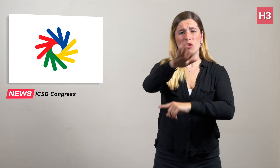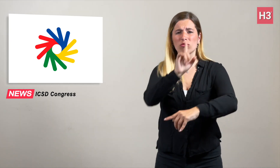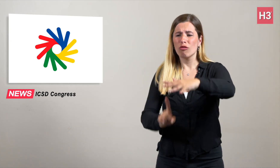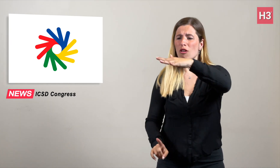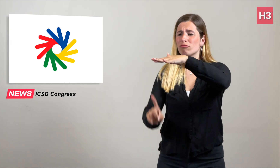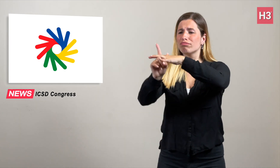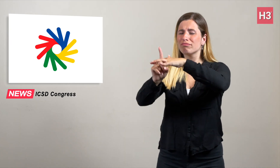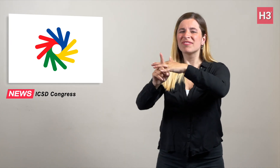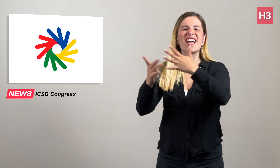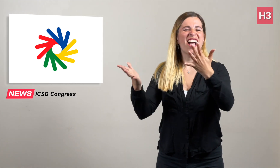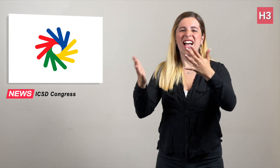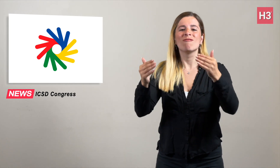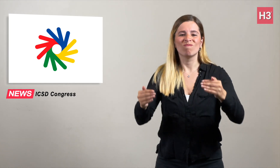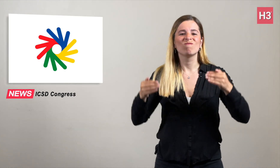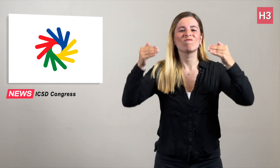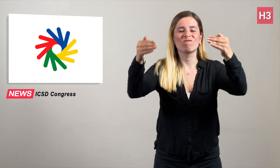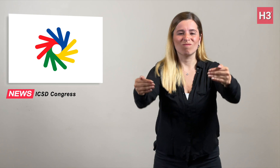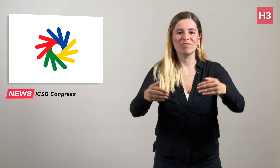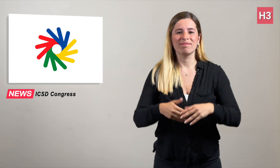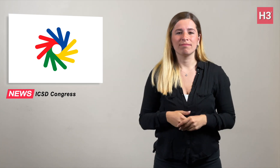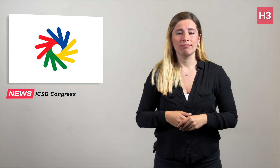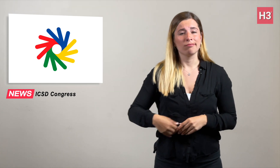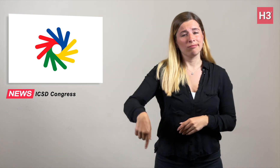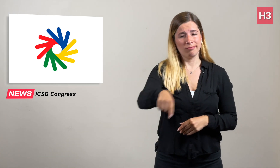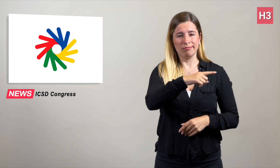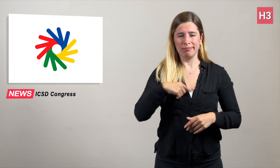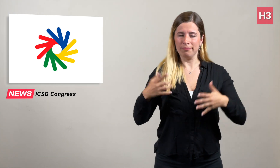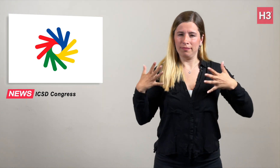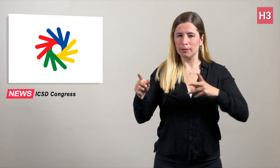but it was postponed due to a new decision by the board.